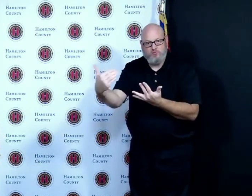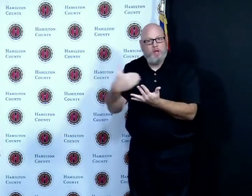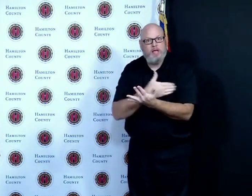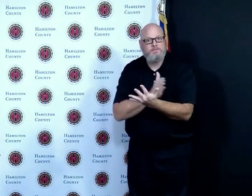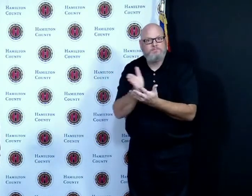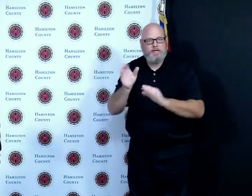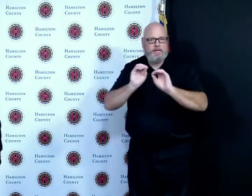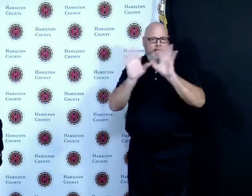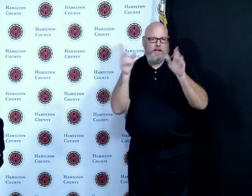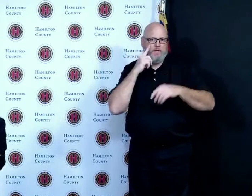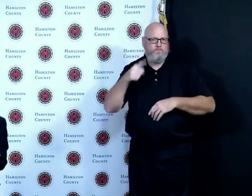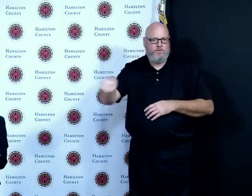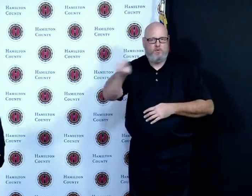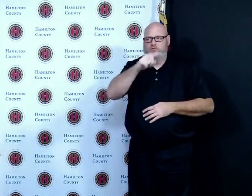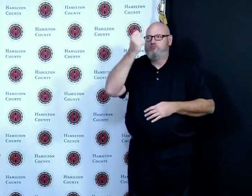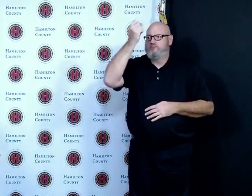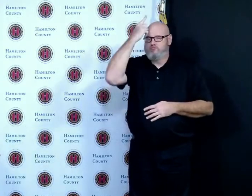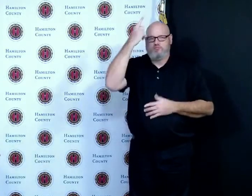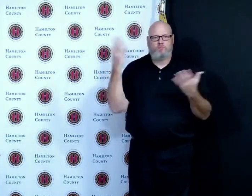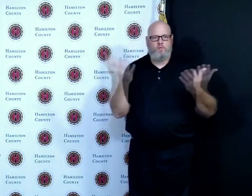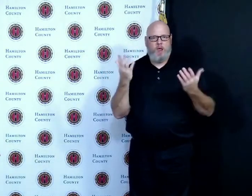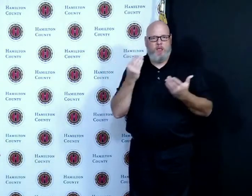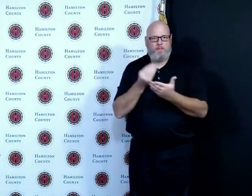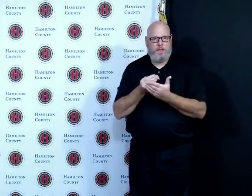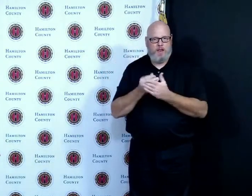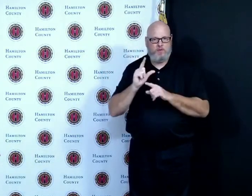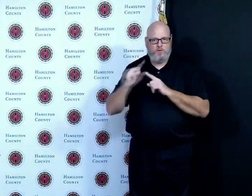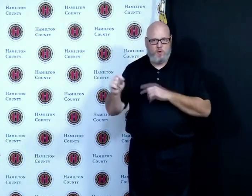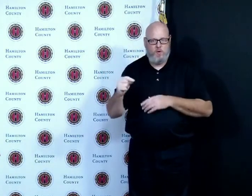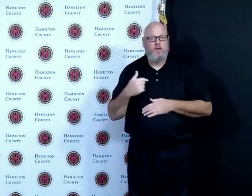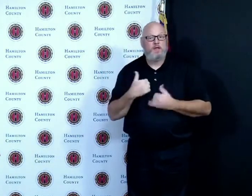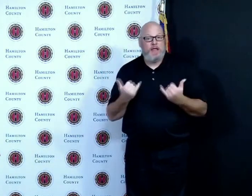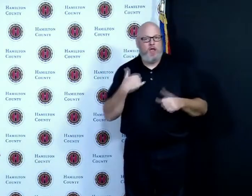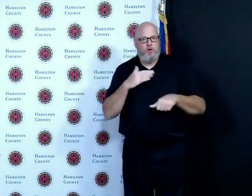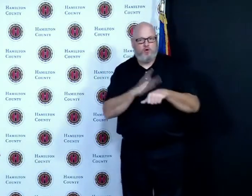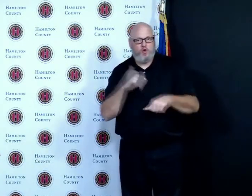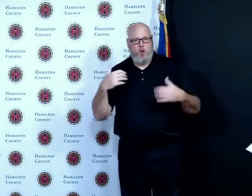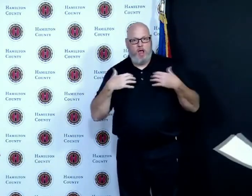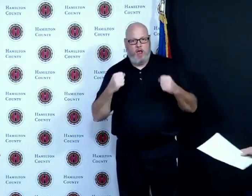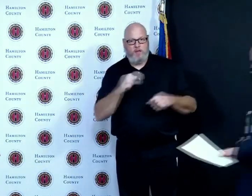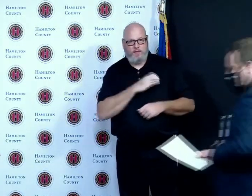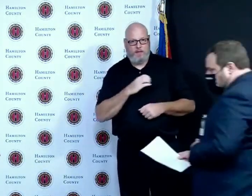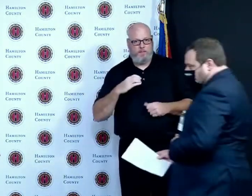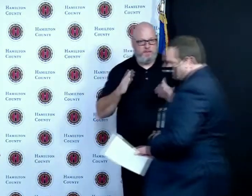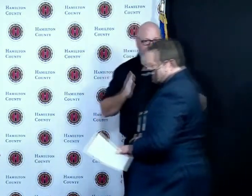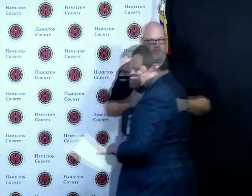continue to social distance wash our hands wear our mask as well as keep sick at home